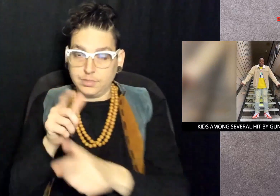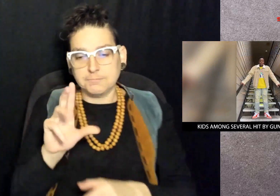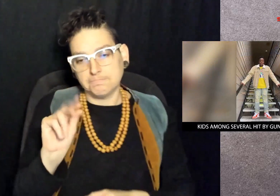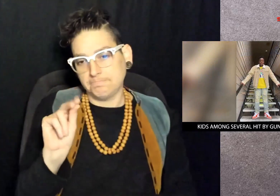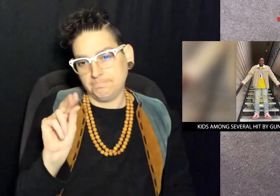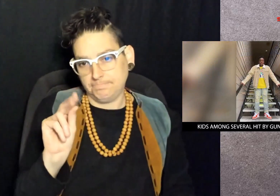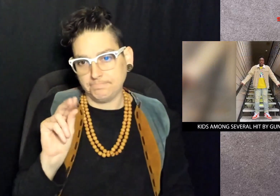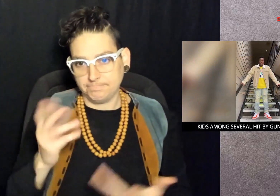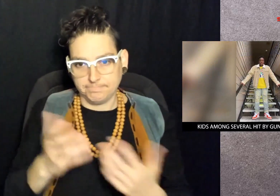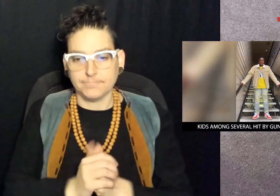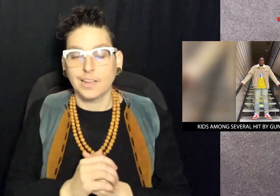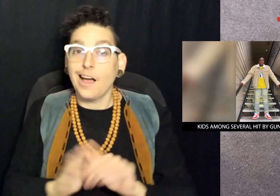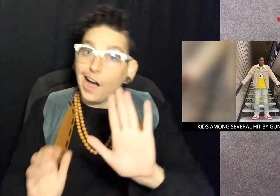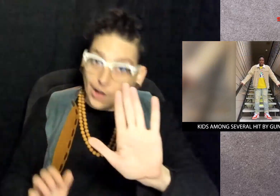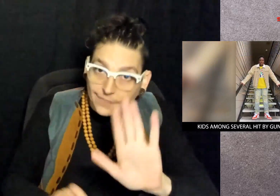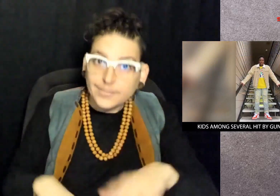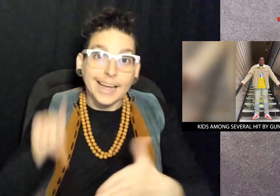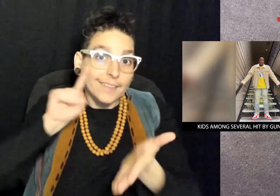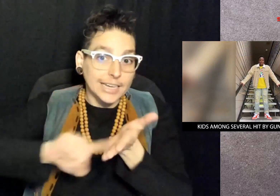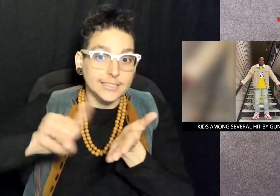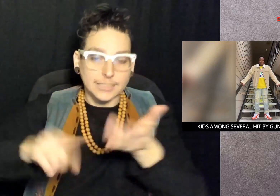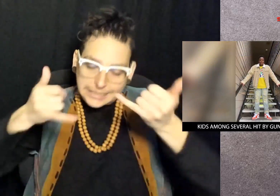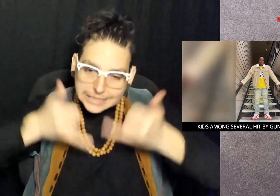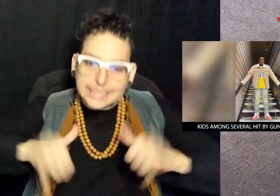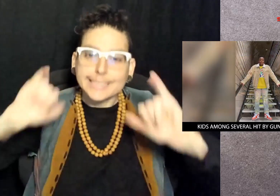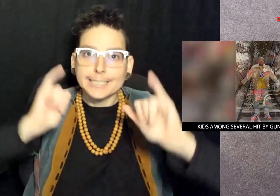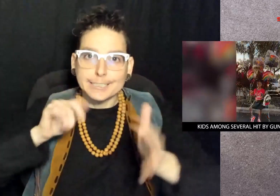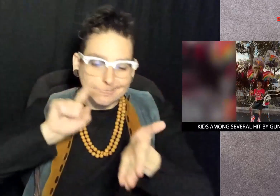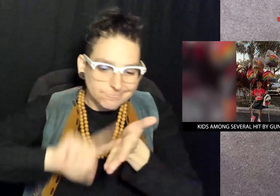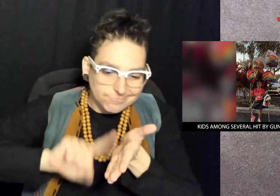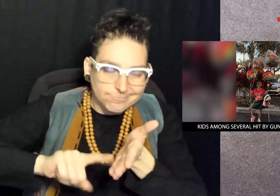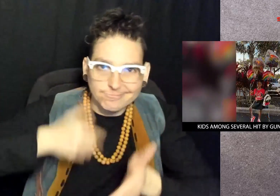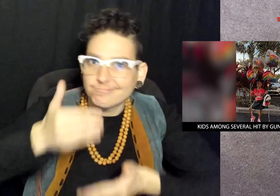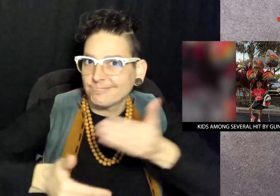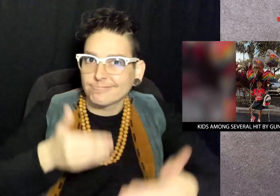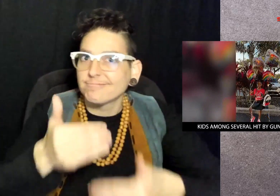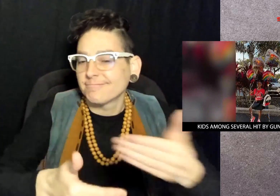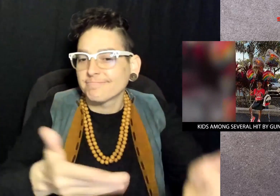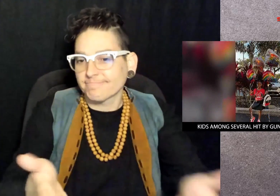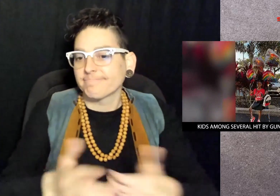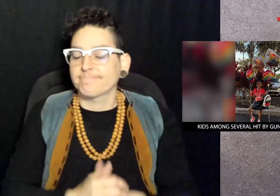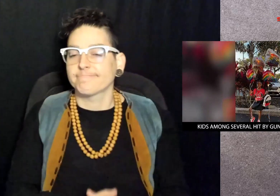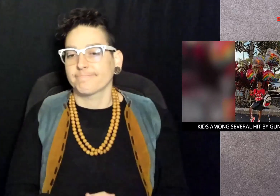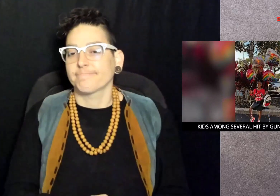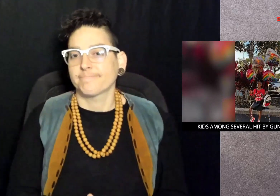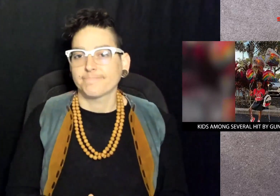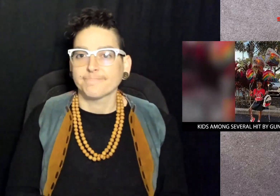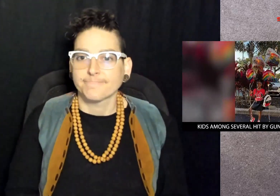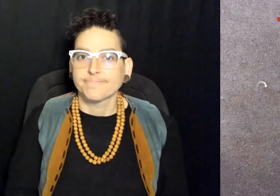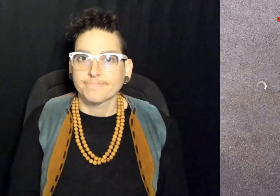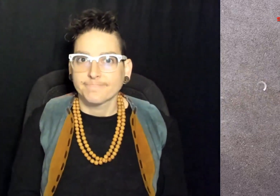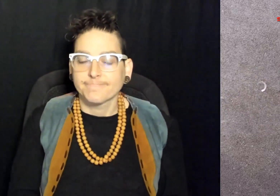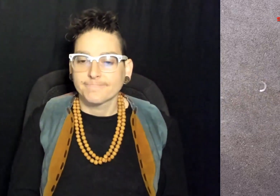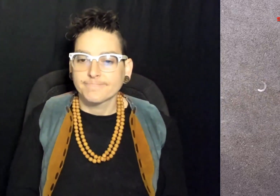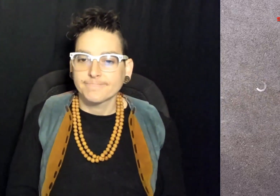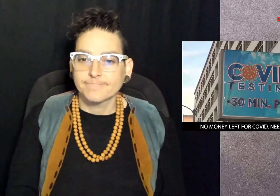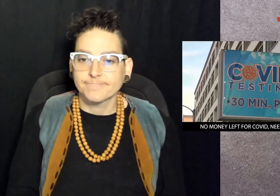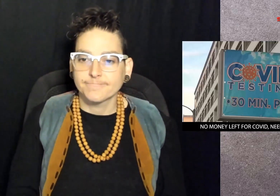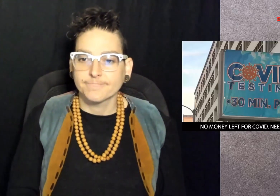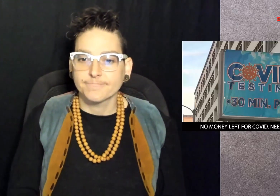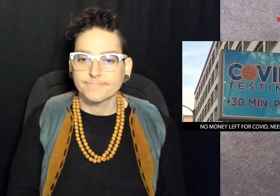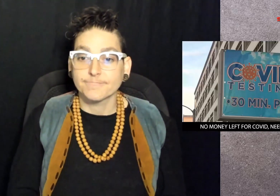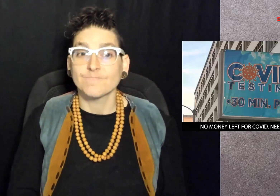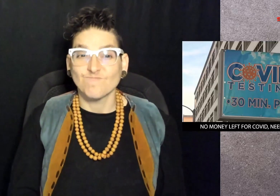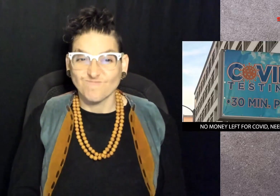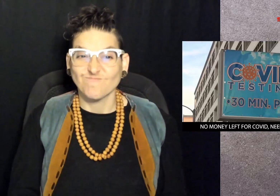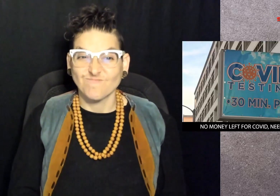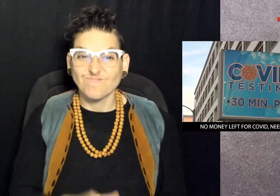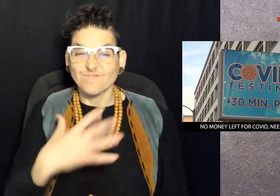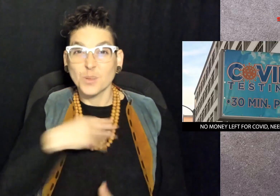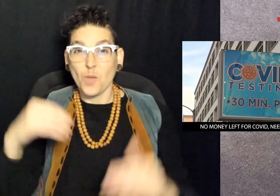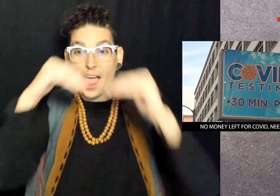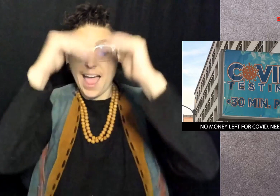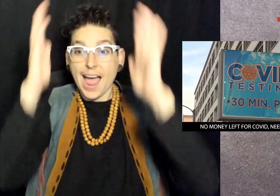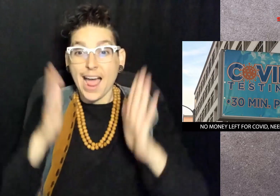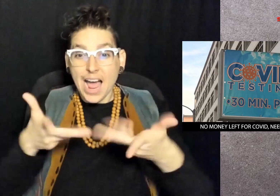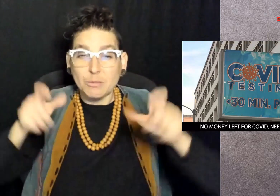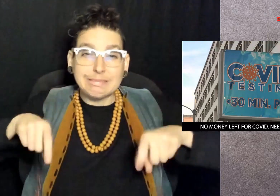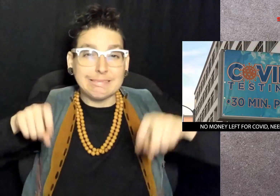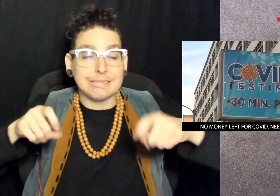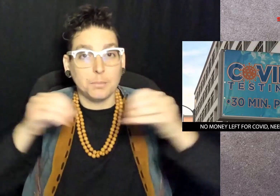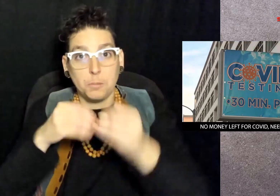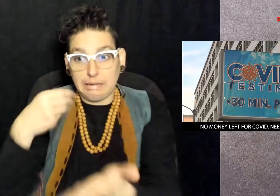not a mass shooting an investigation is currently underway